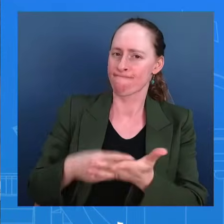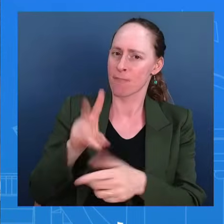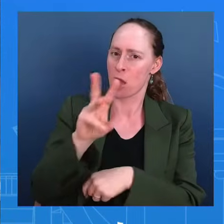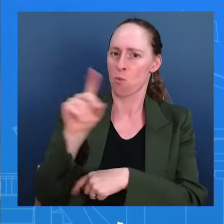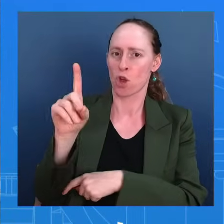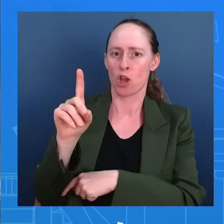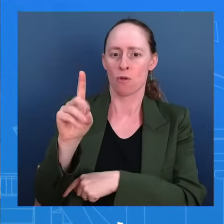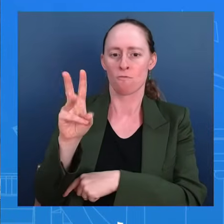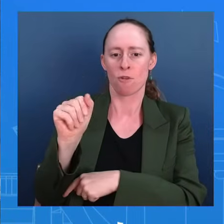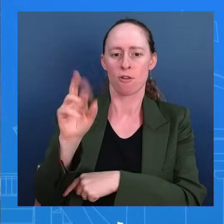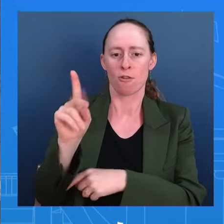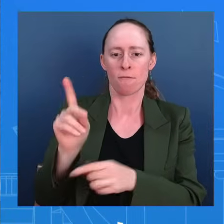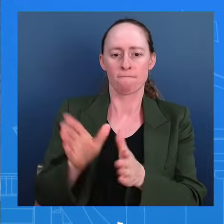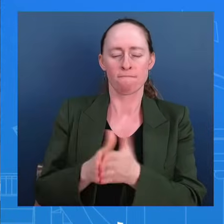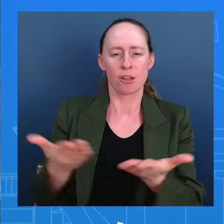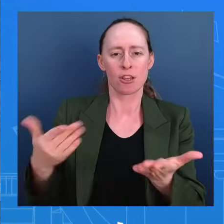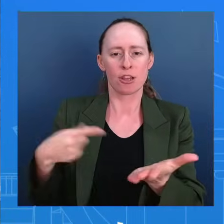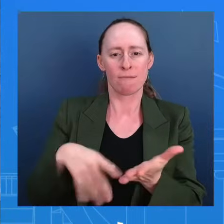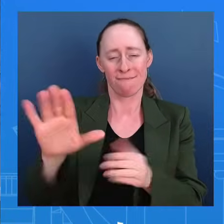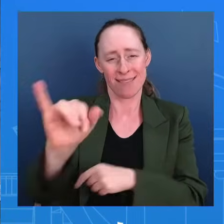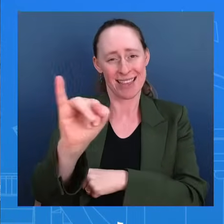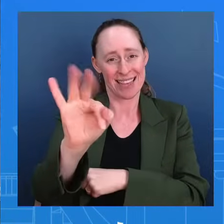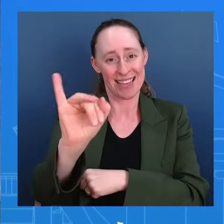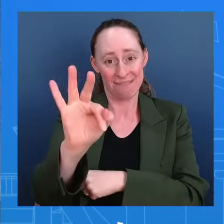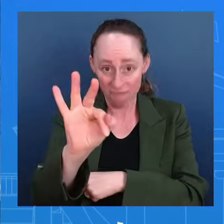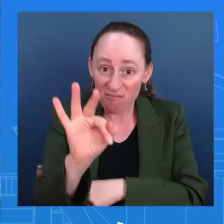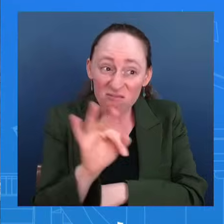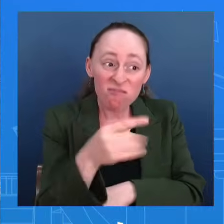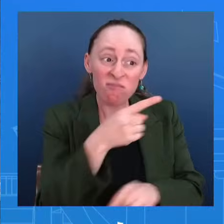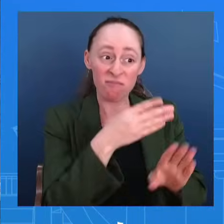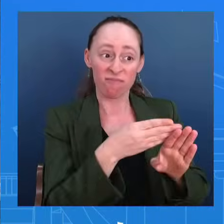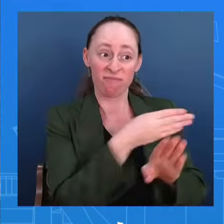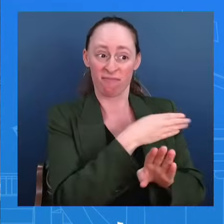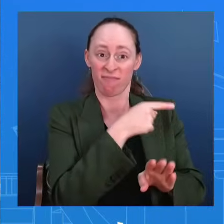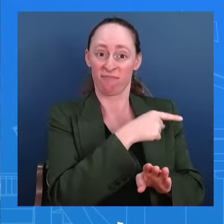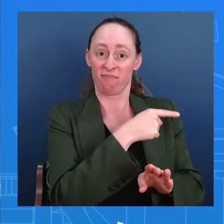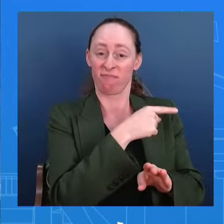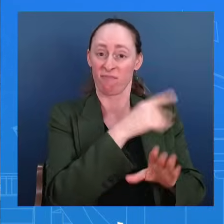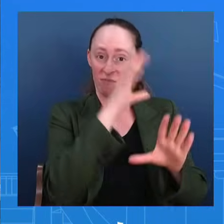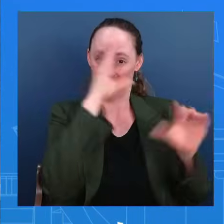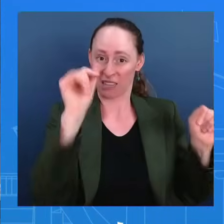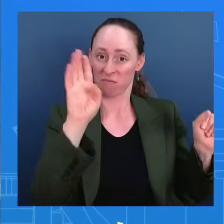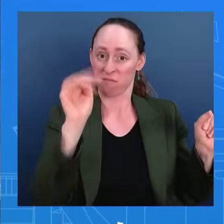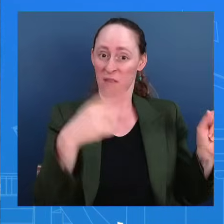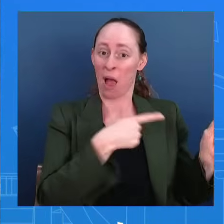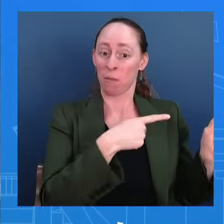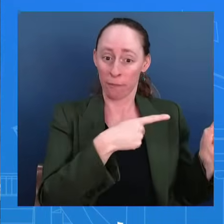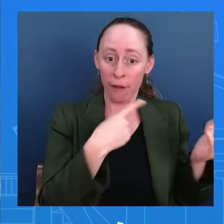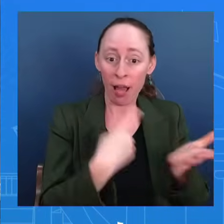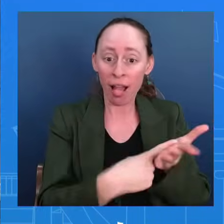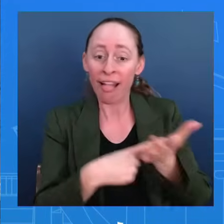has been speaking to President Putin -- he's also had calls and meetings with other foreign leaders,